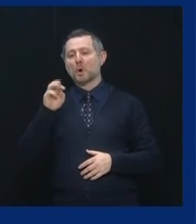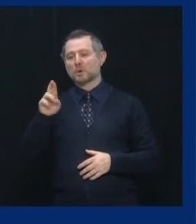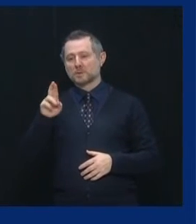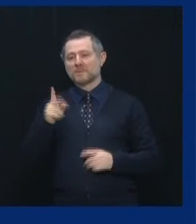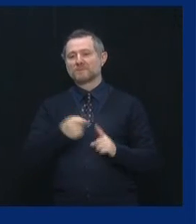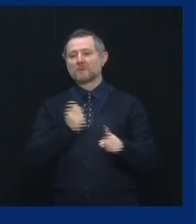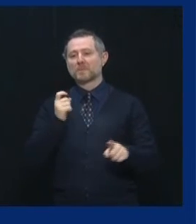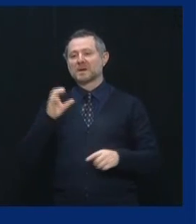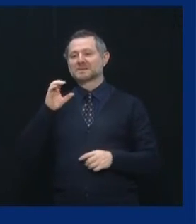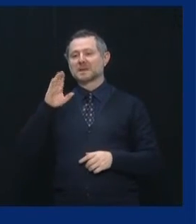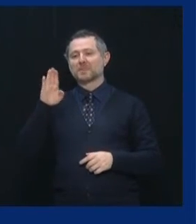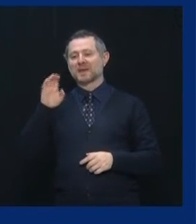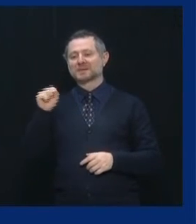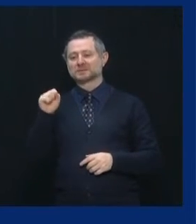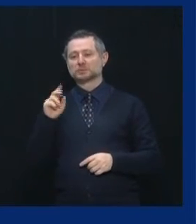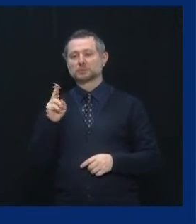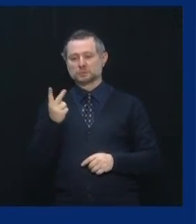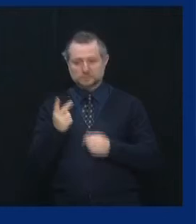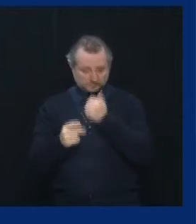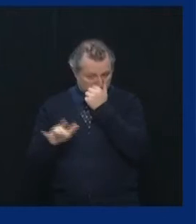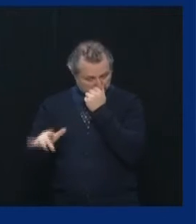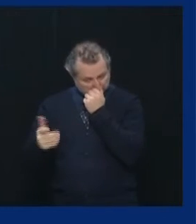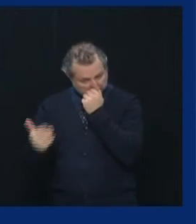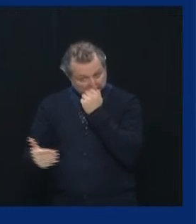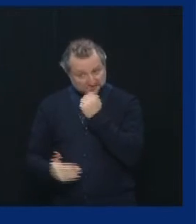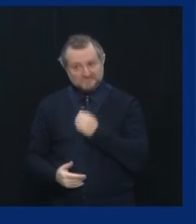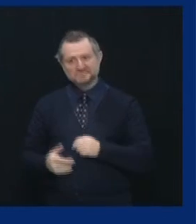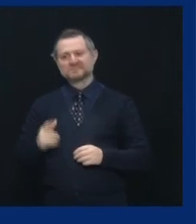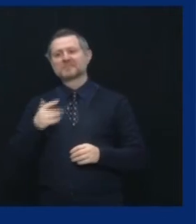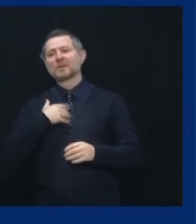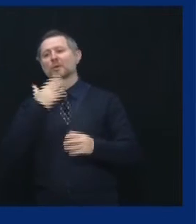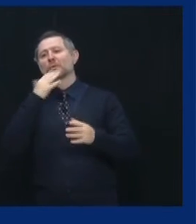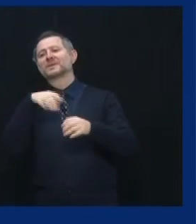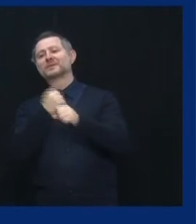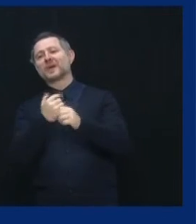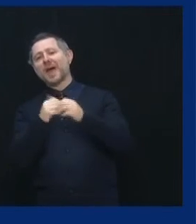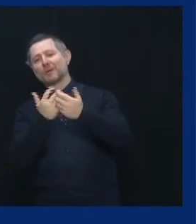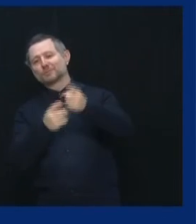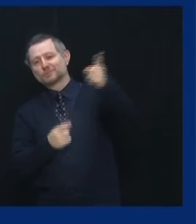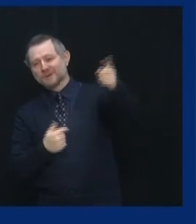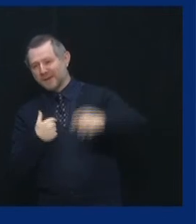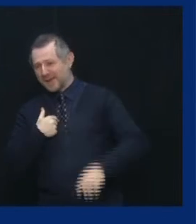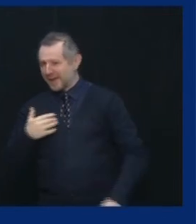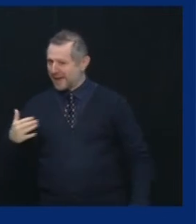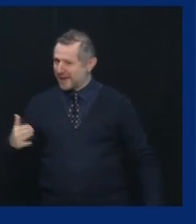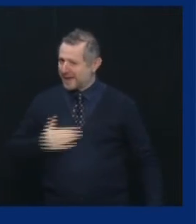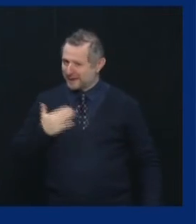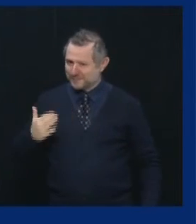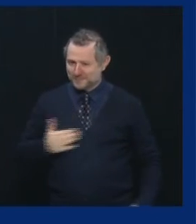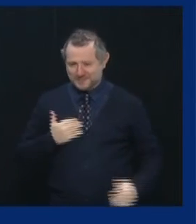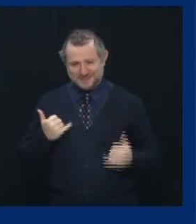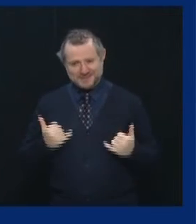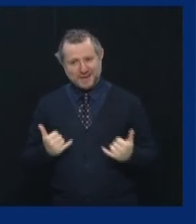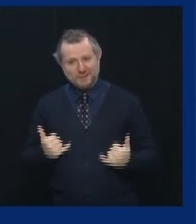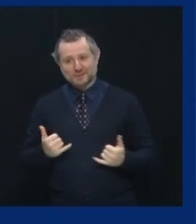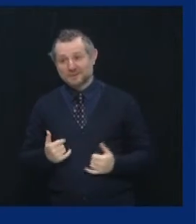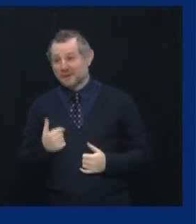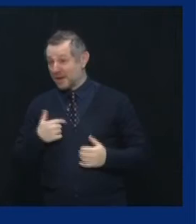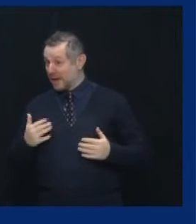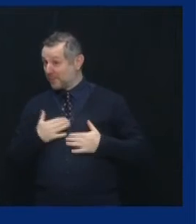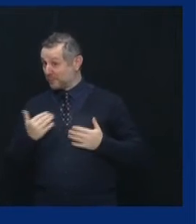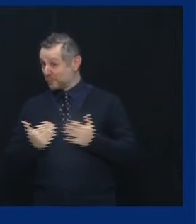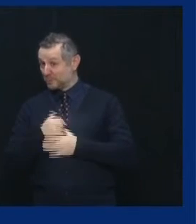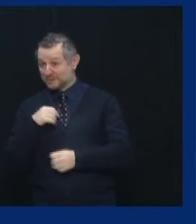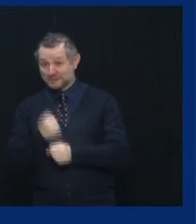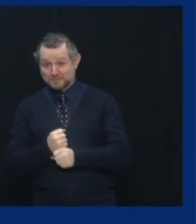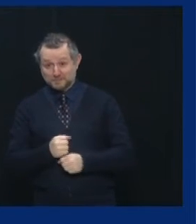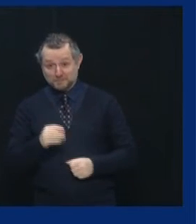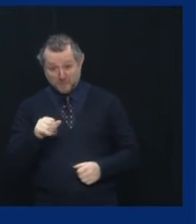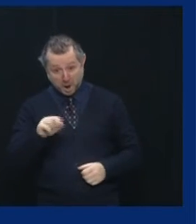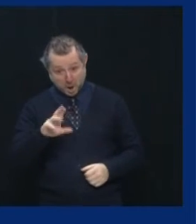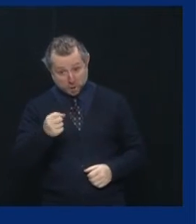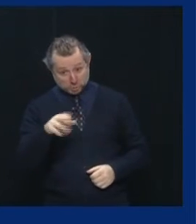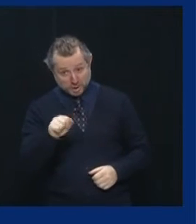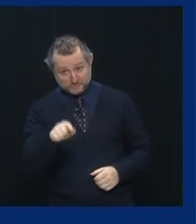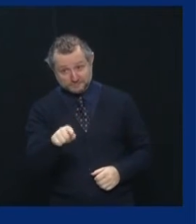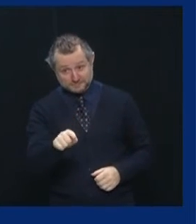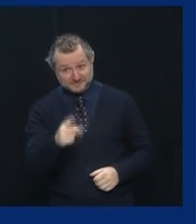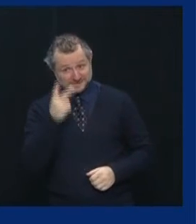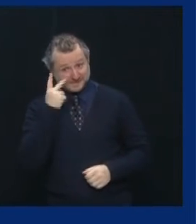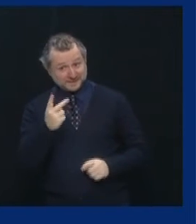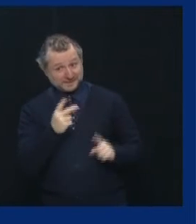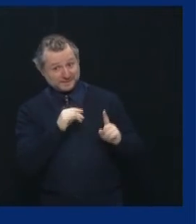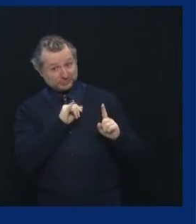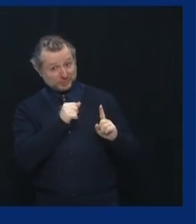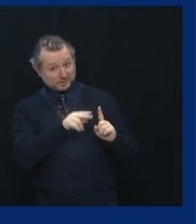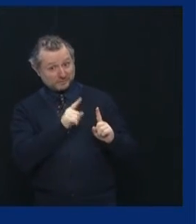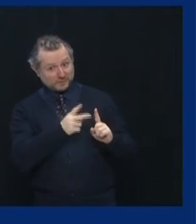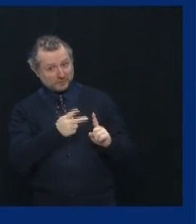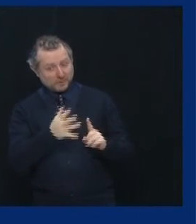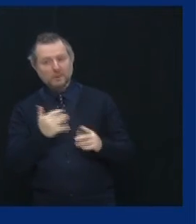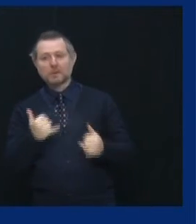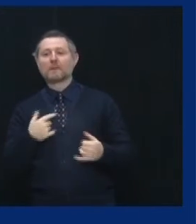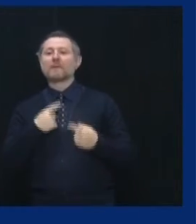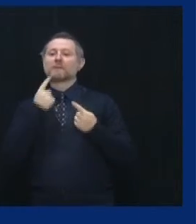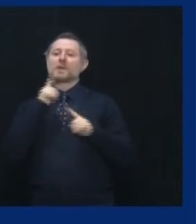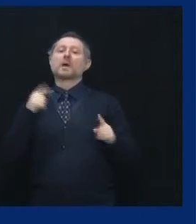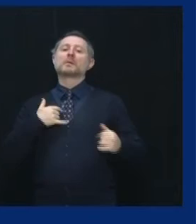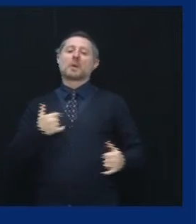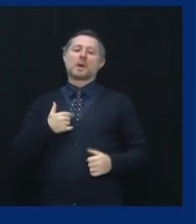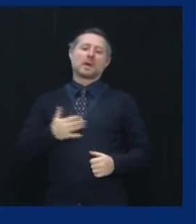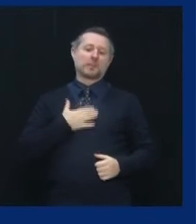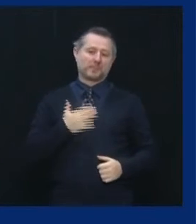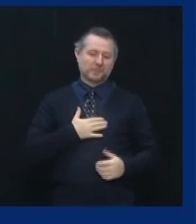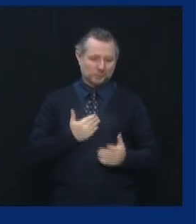NOW MARSHA CRAMER FROM CBS 2.